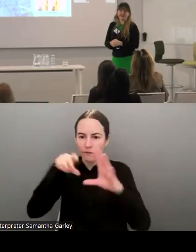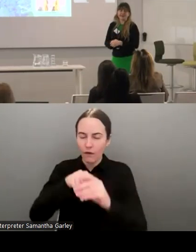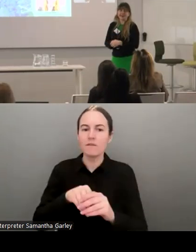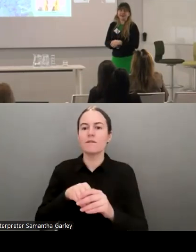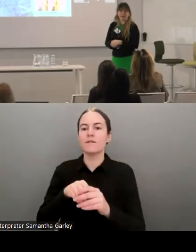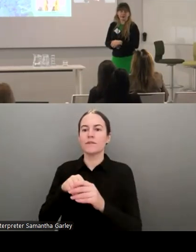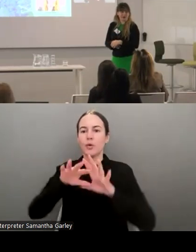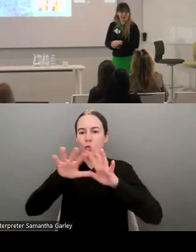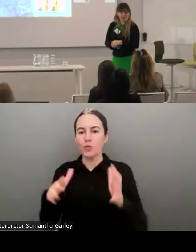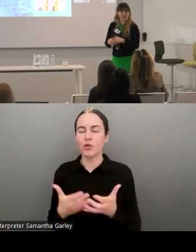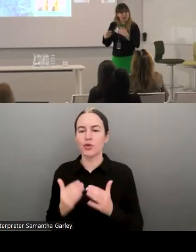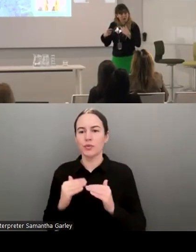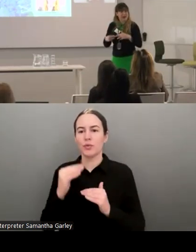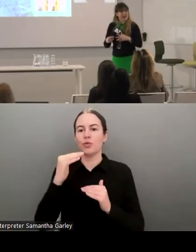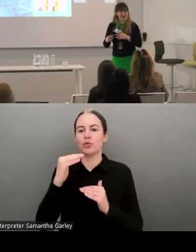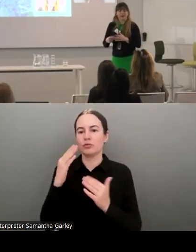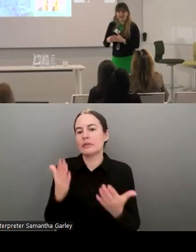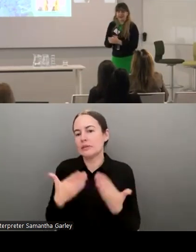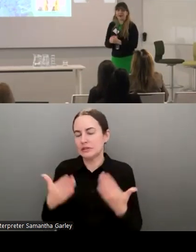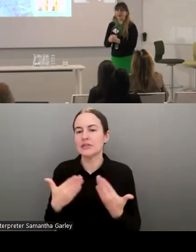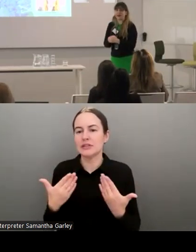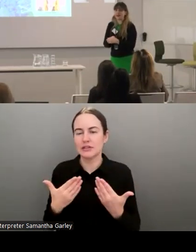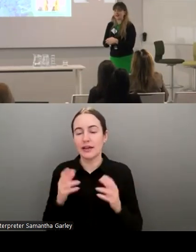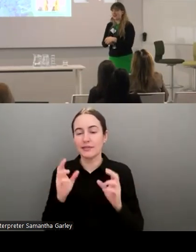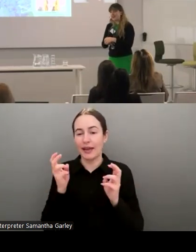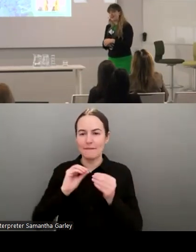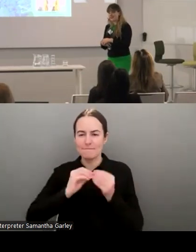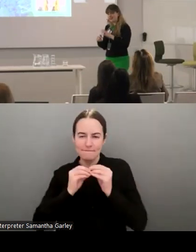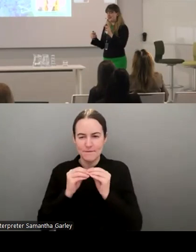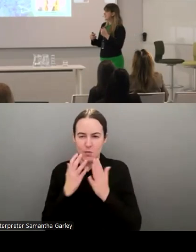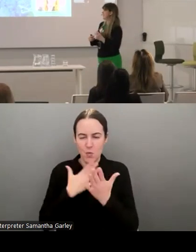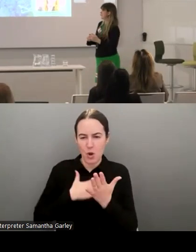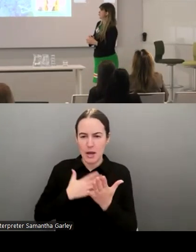yeah, even more possible through, like, fixing and optimizing the disabled body